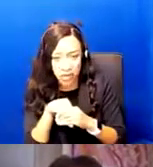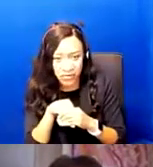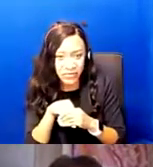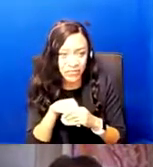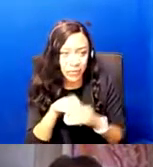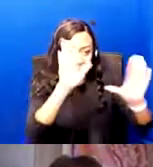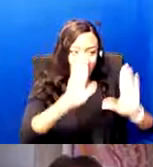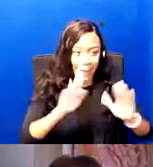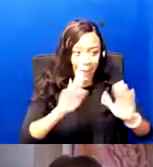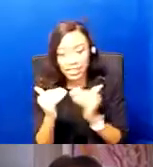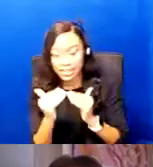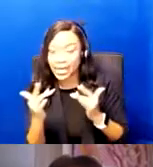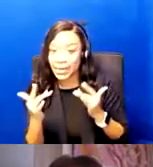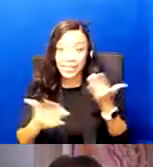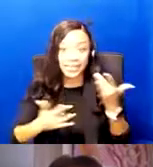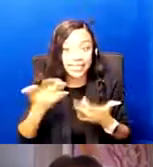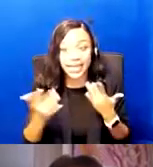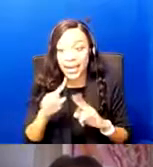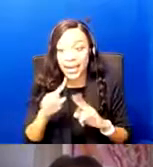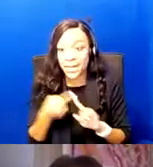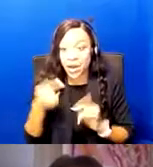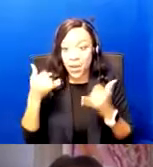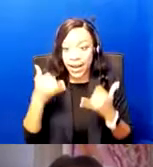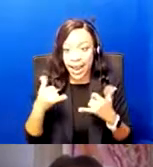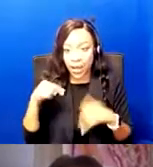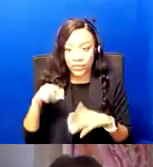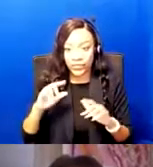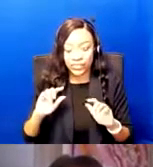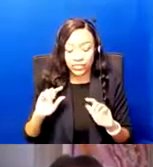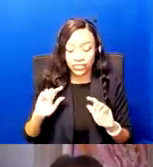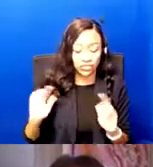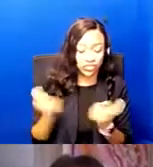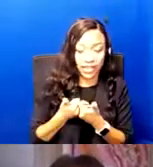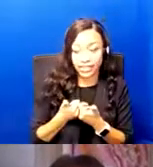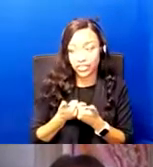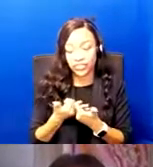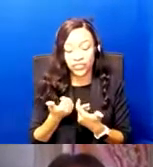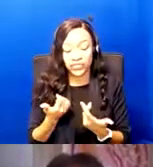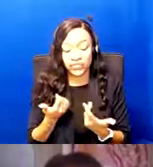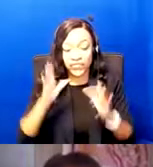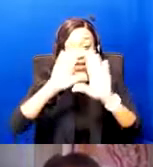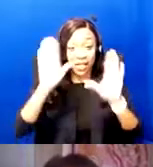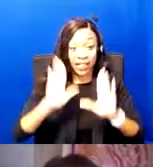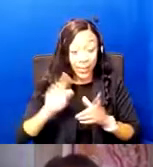how this challenge of climate change can perhaps be